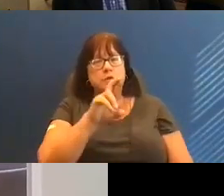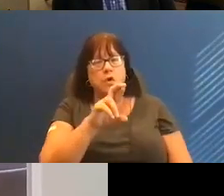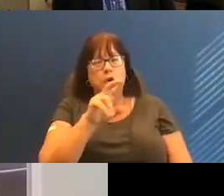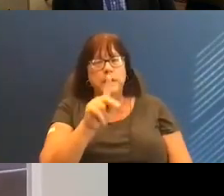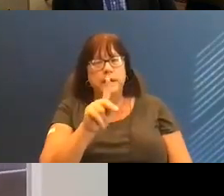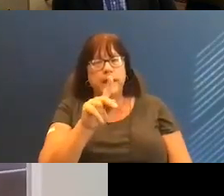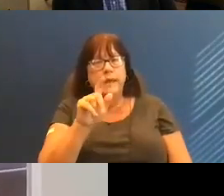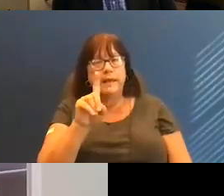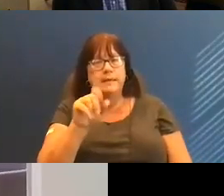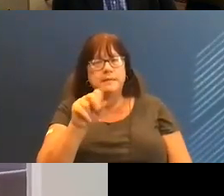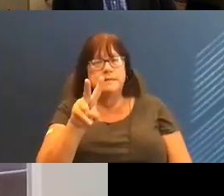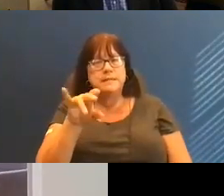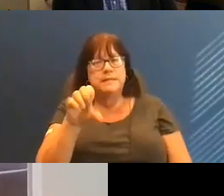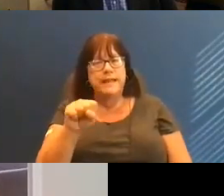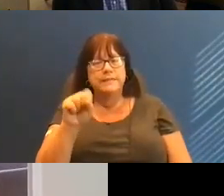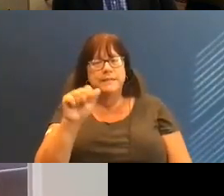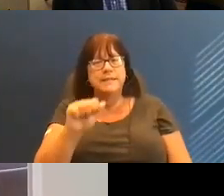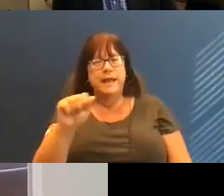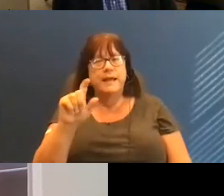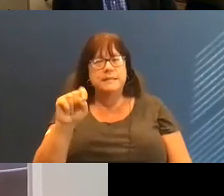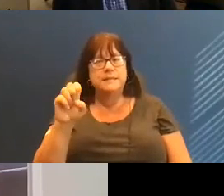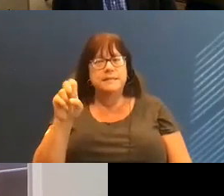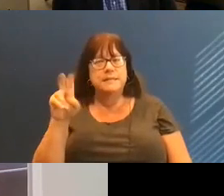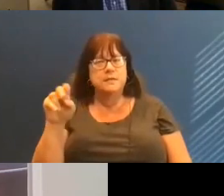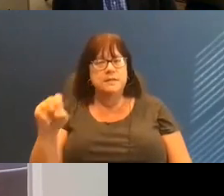touch with him and talk with him a little bit more about this, feel free. You could also write